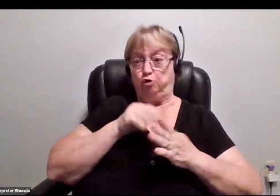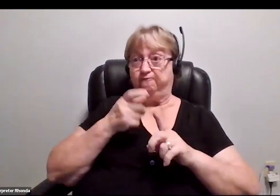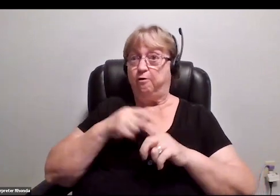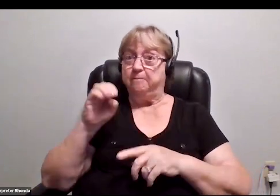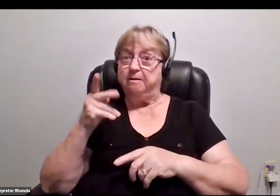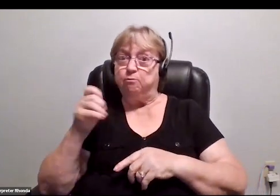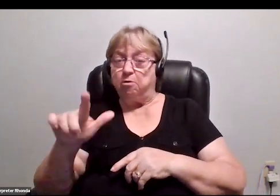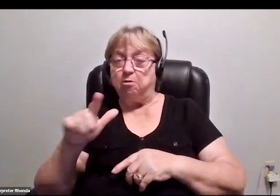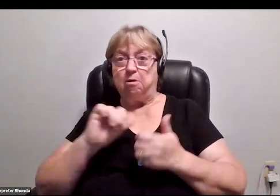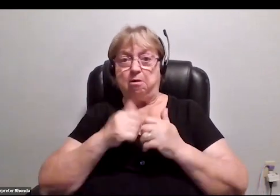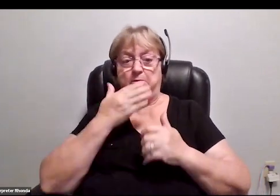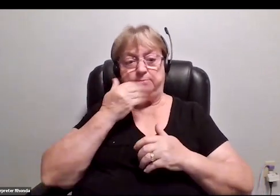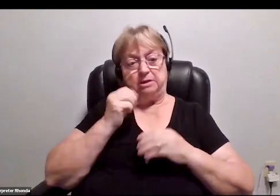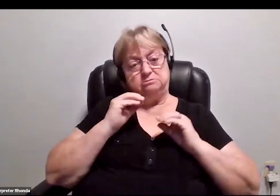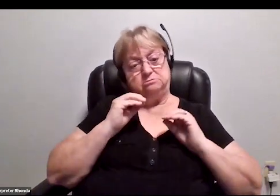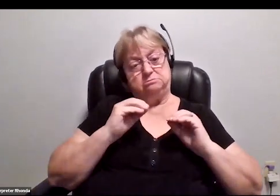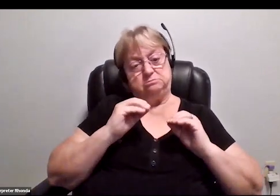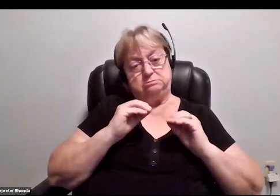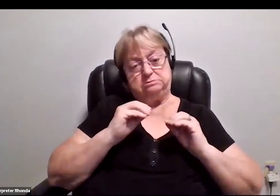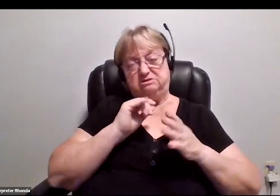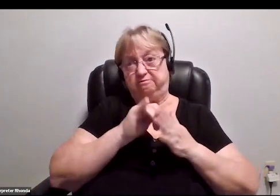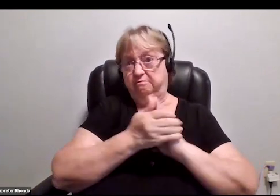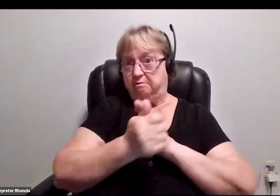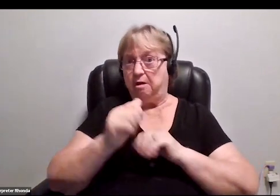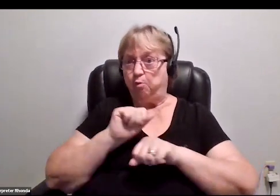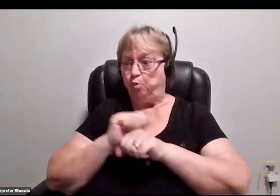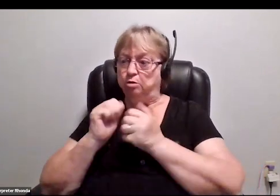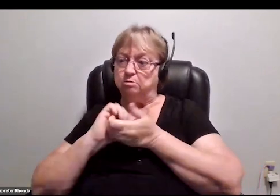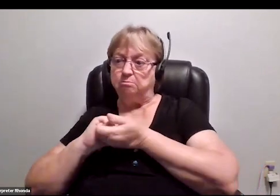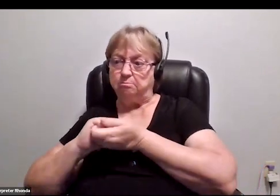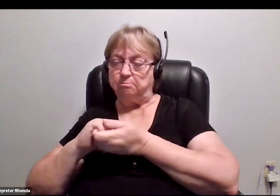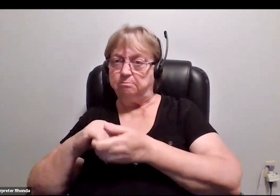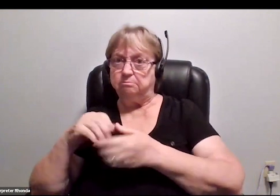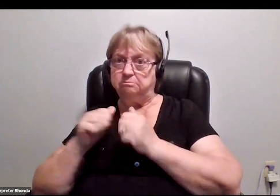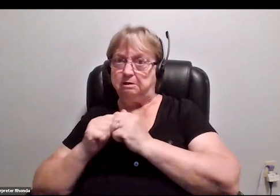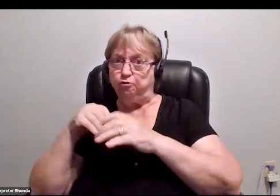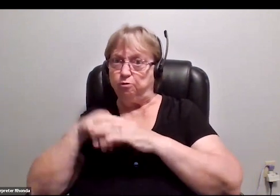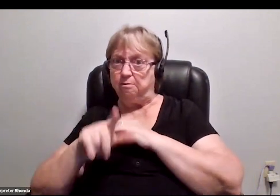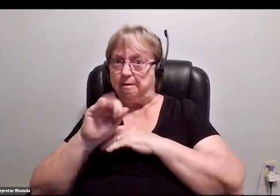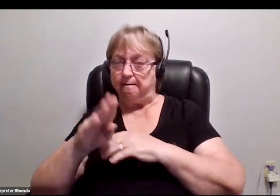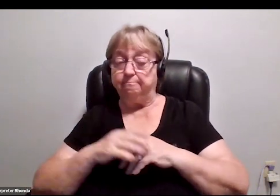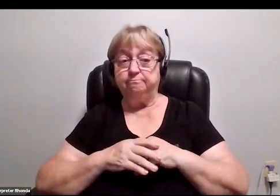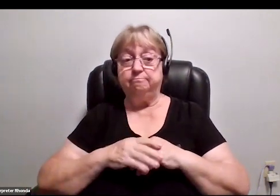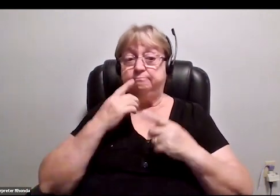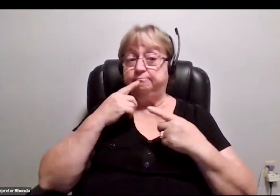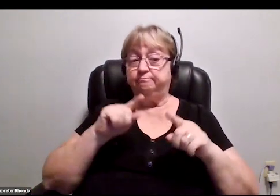and find a way to work collaboratively in the lab. We achieved goal eight, identity, and goal 11,